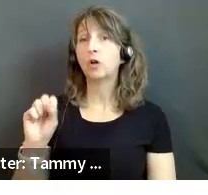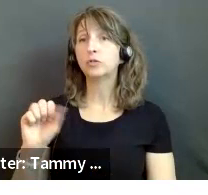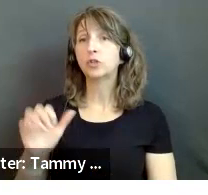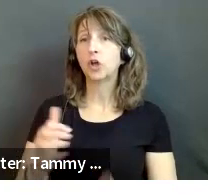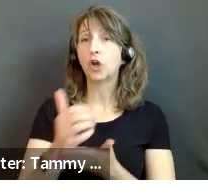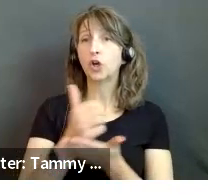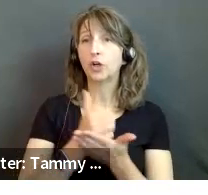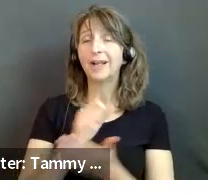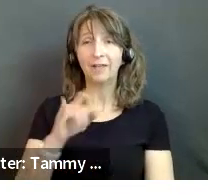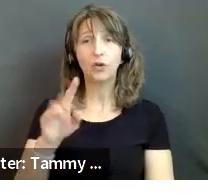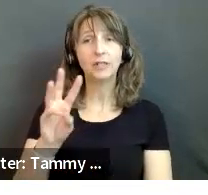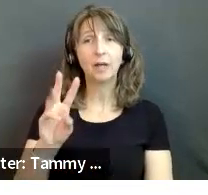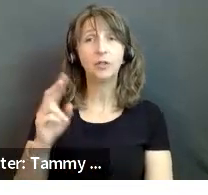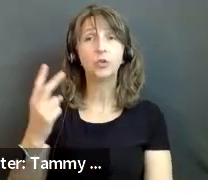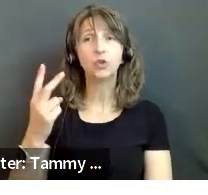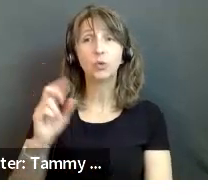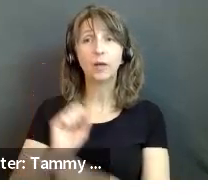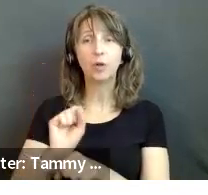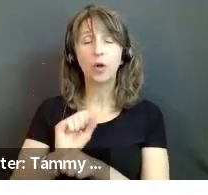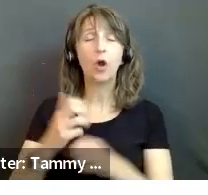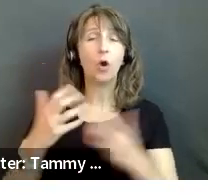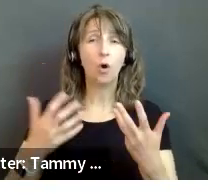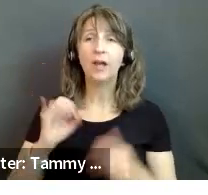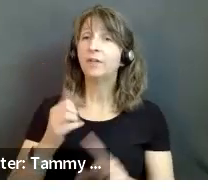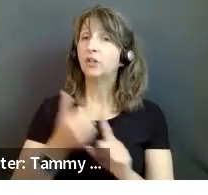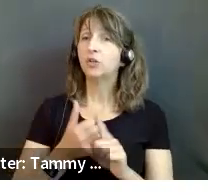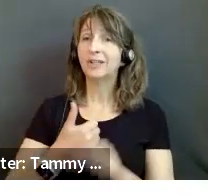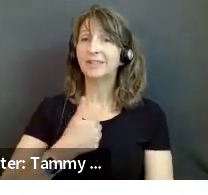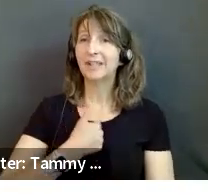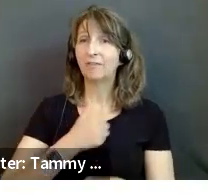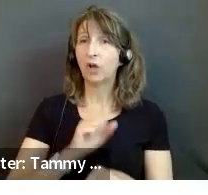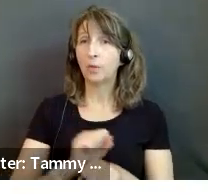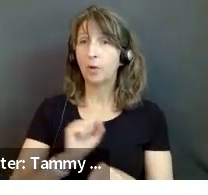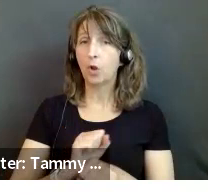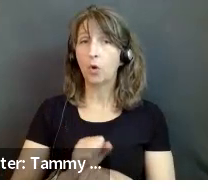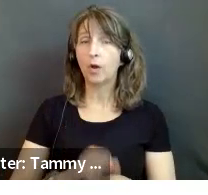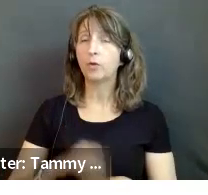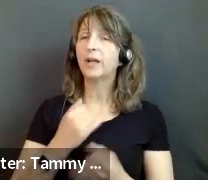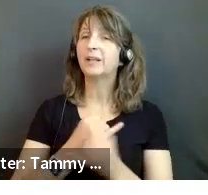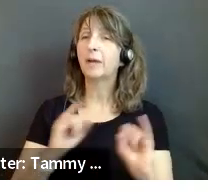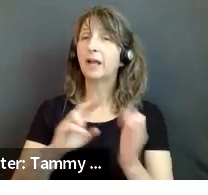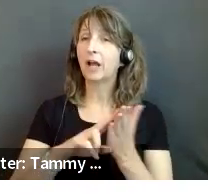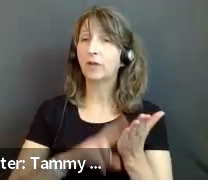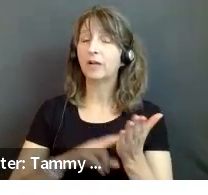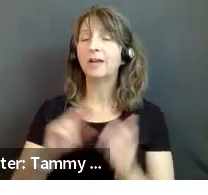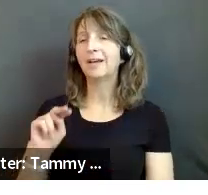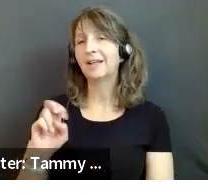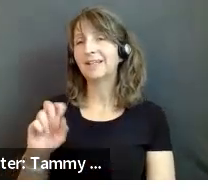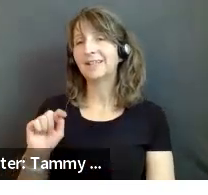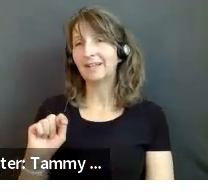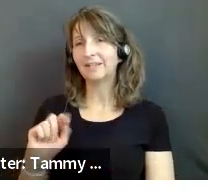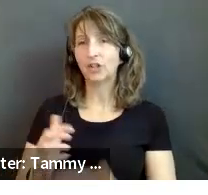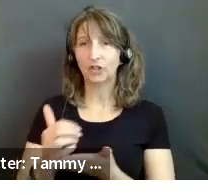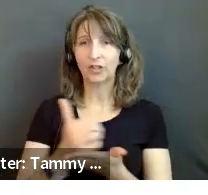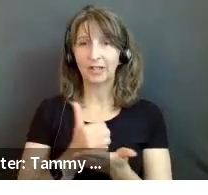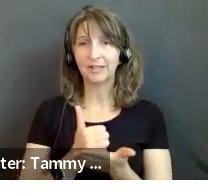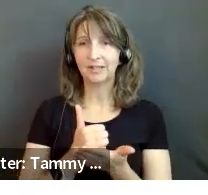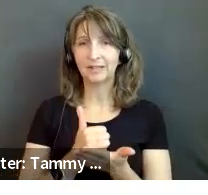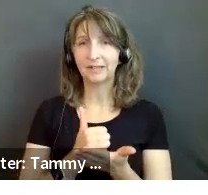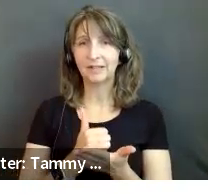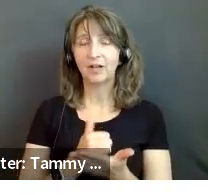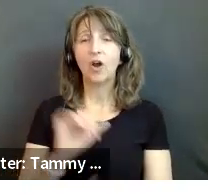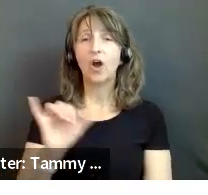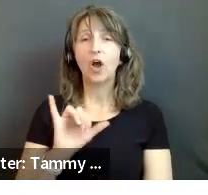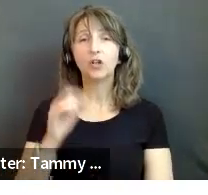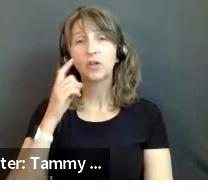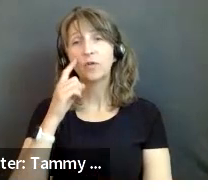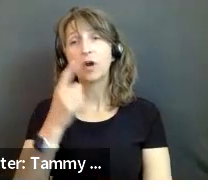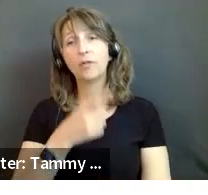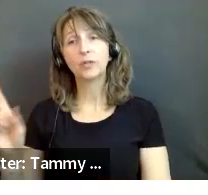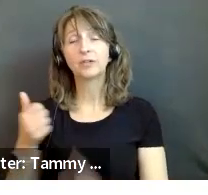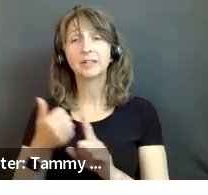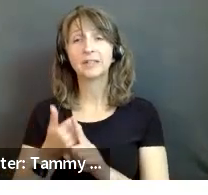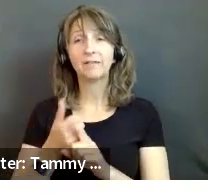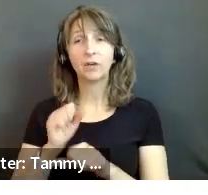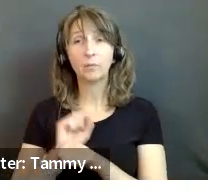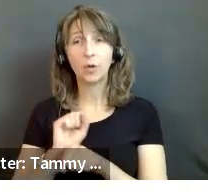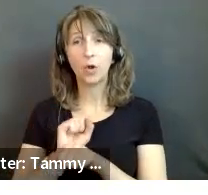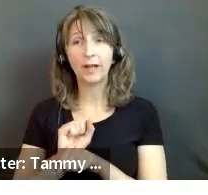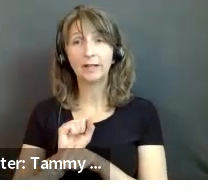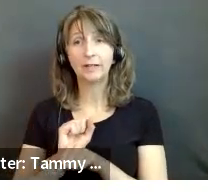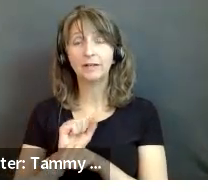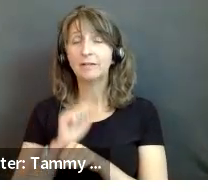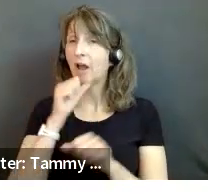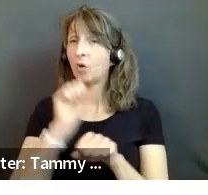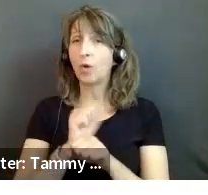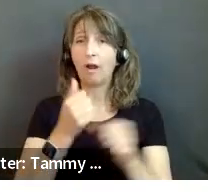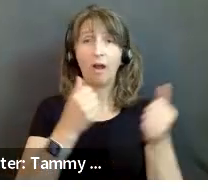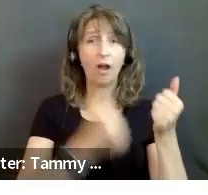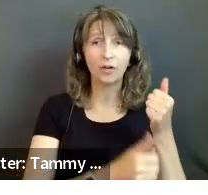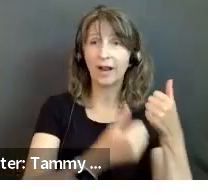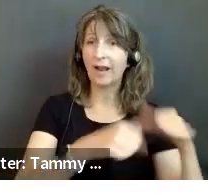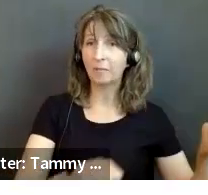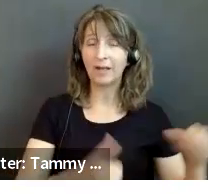Net earnings from self employment. Looking at those earnings but also for those that are self employed it's also based on the time that you put in in a given month.